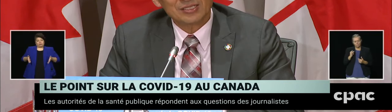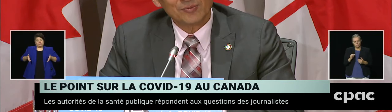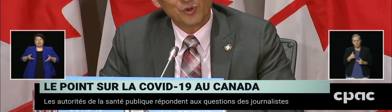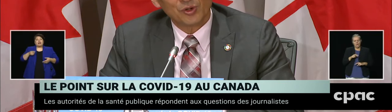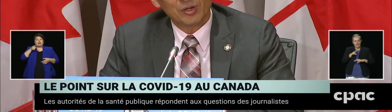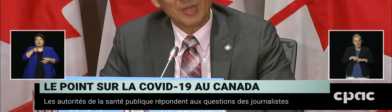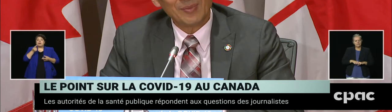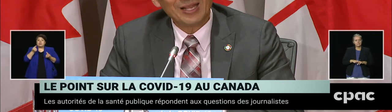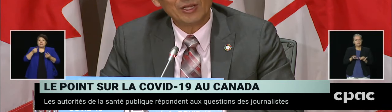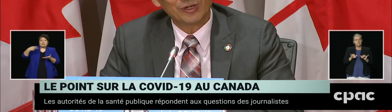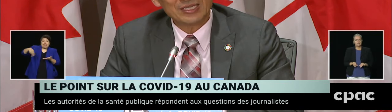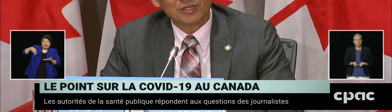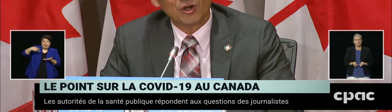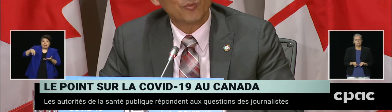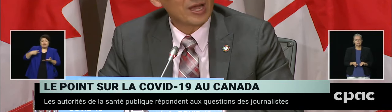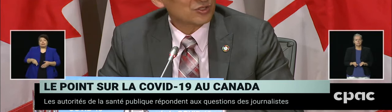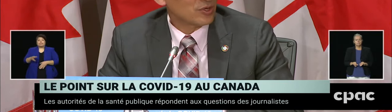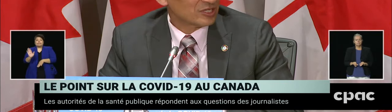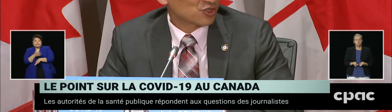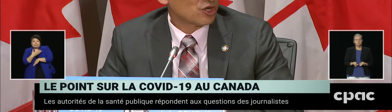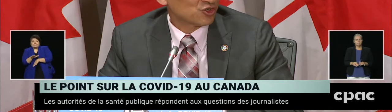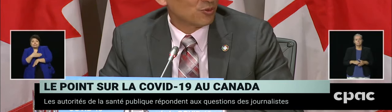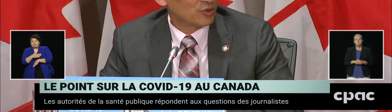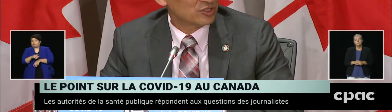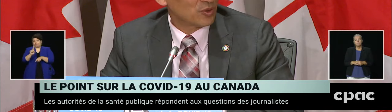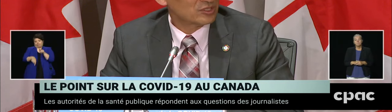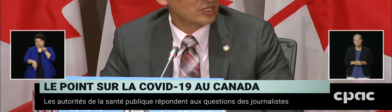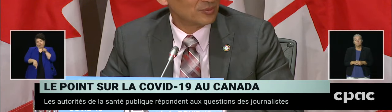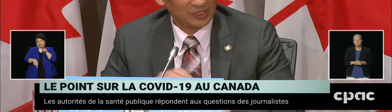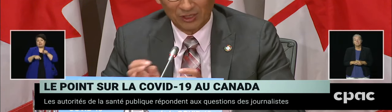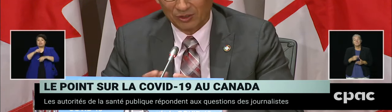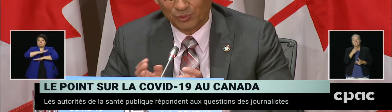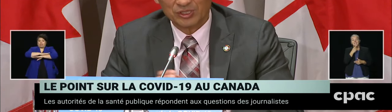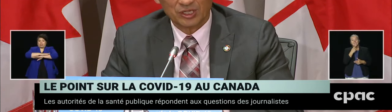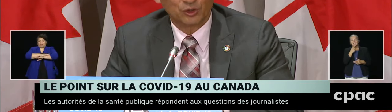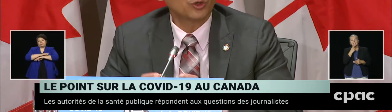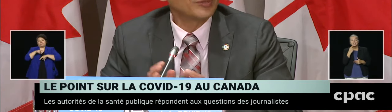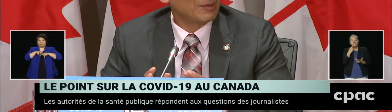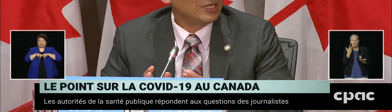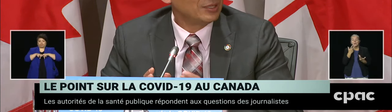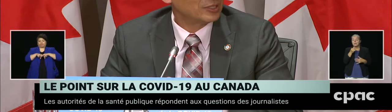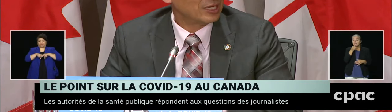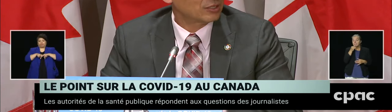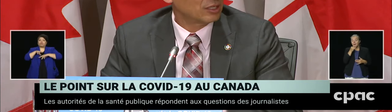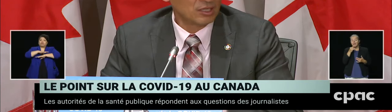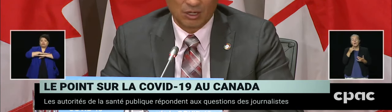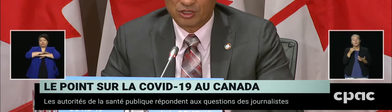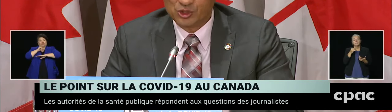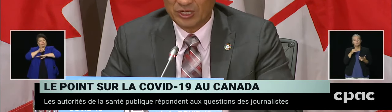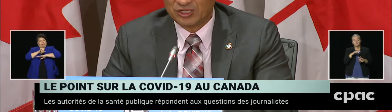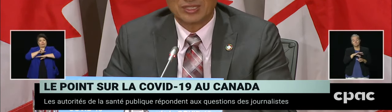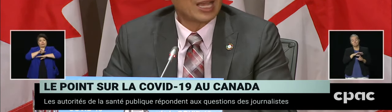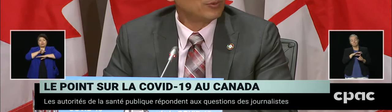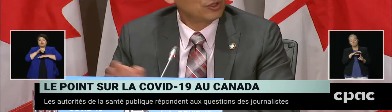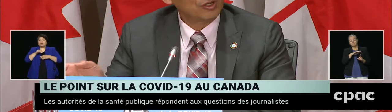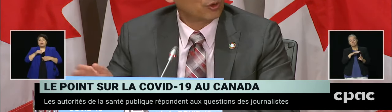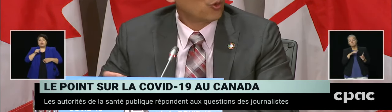SING OR DANCE.